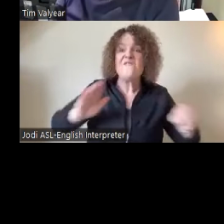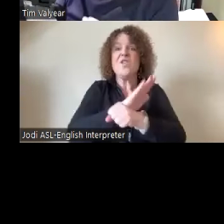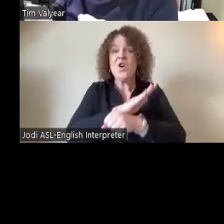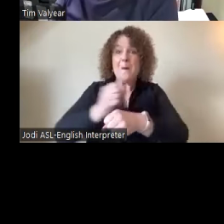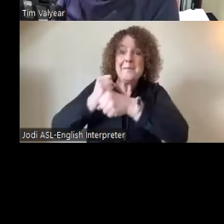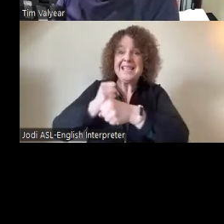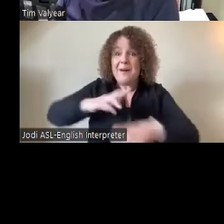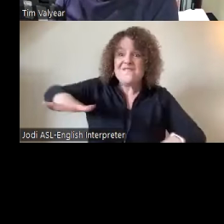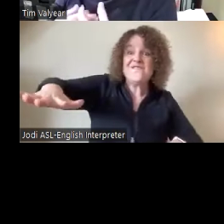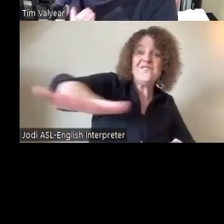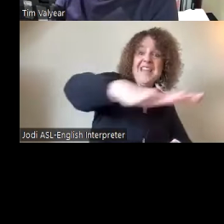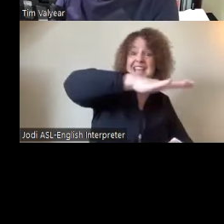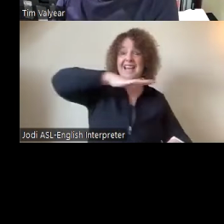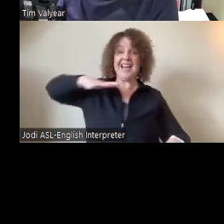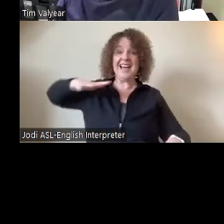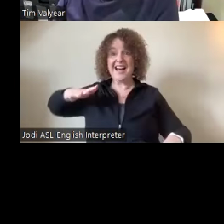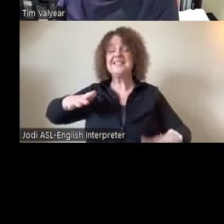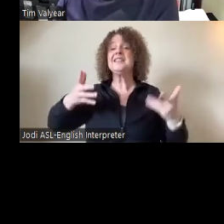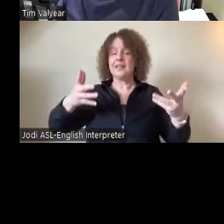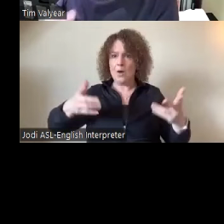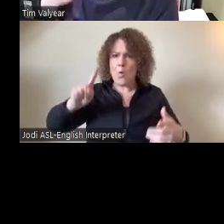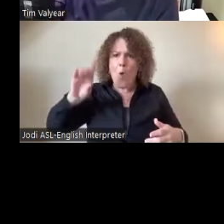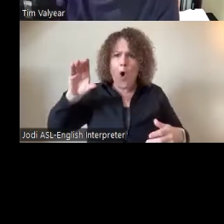the size of a viral cell and a bacterial cell. But your own